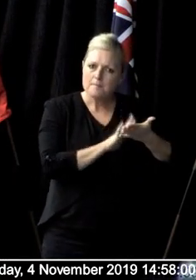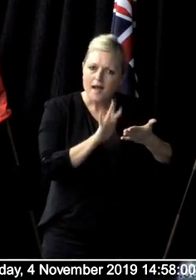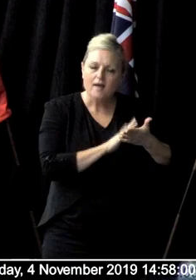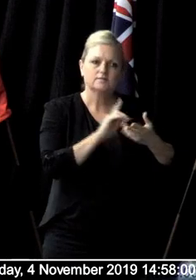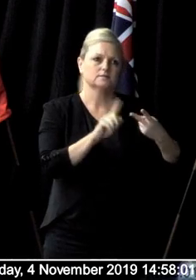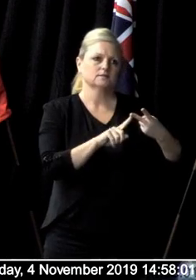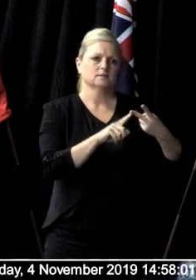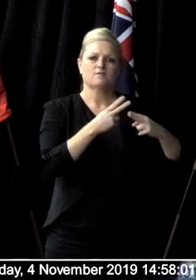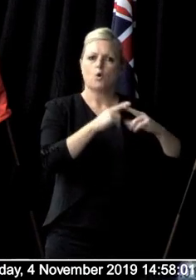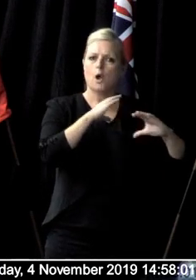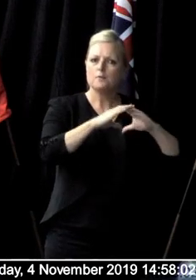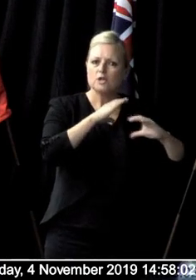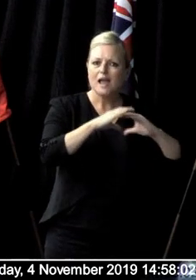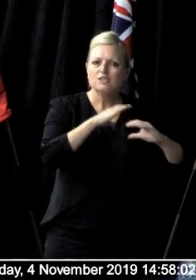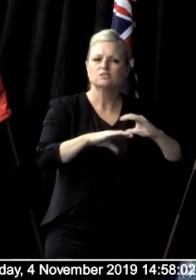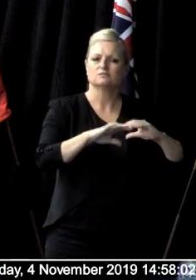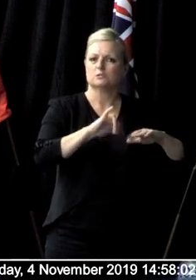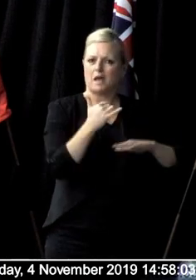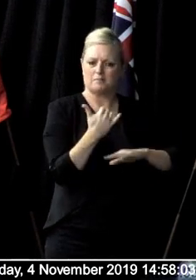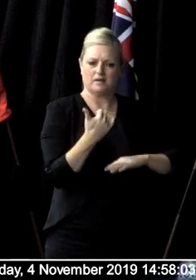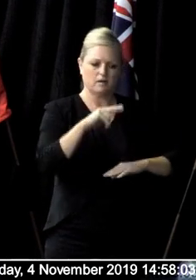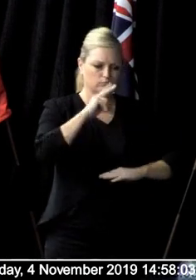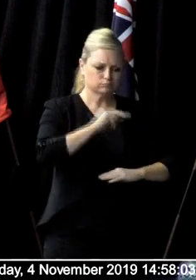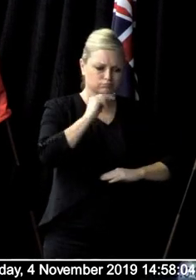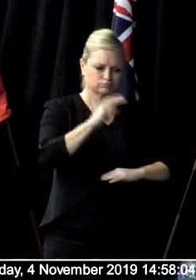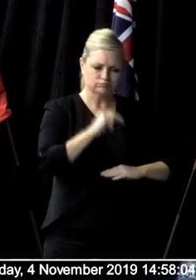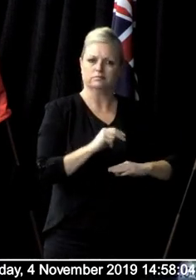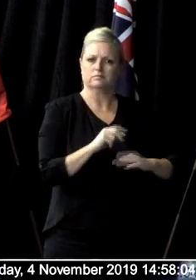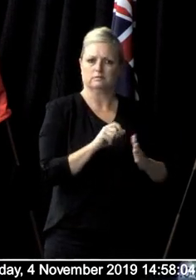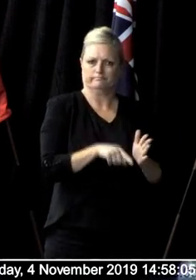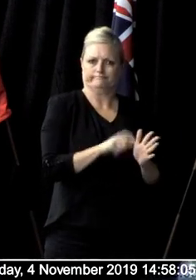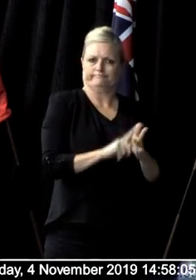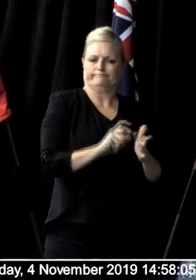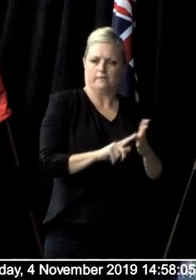voice-activated communication devices.